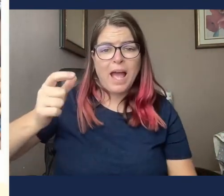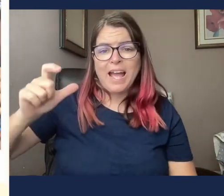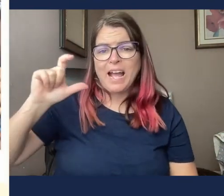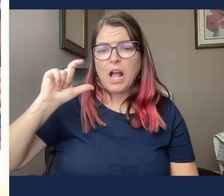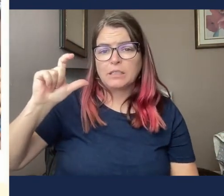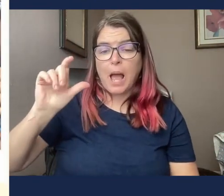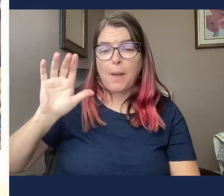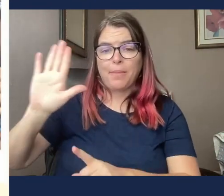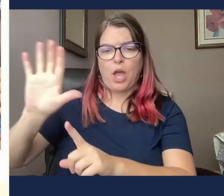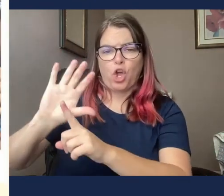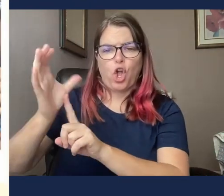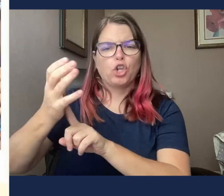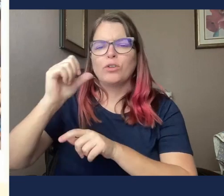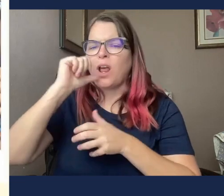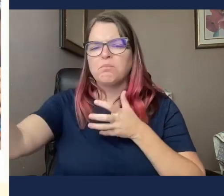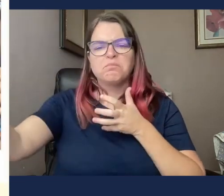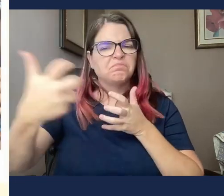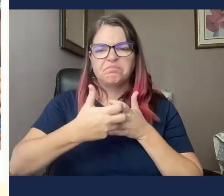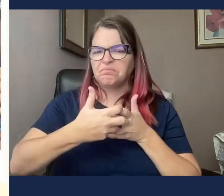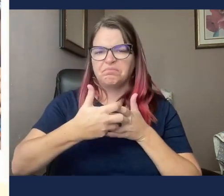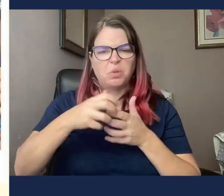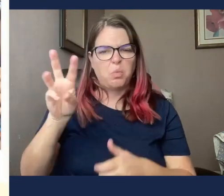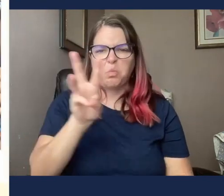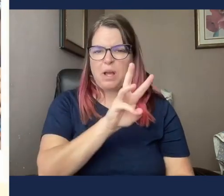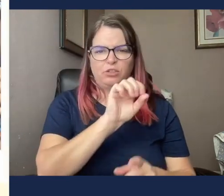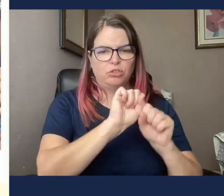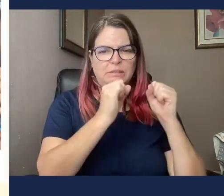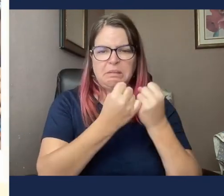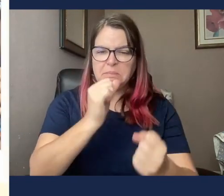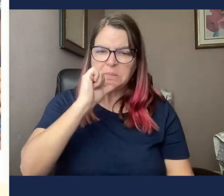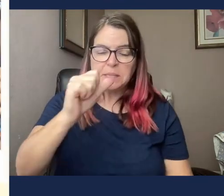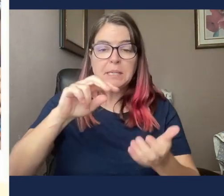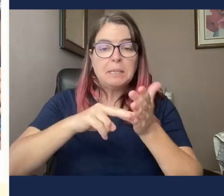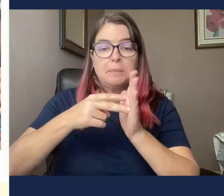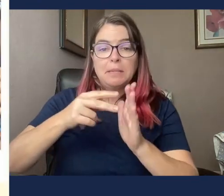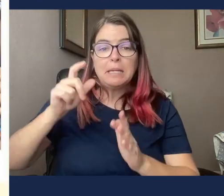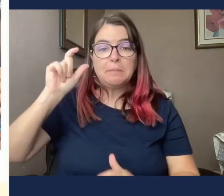define themselves as being